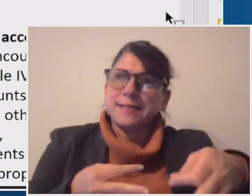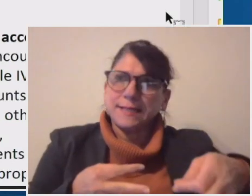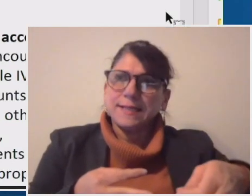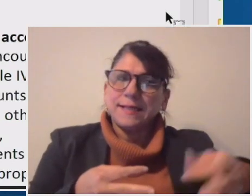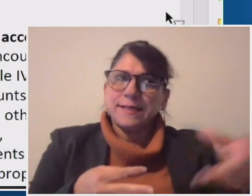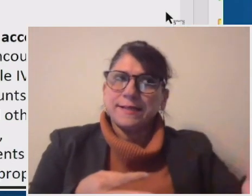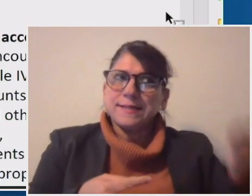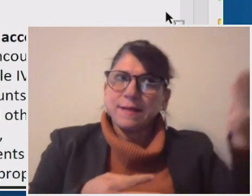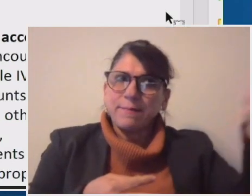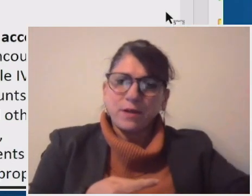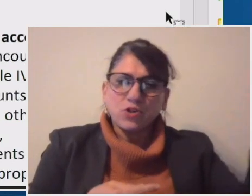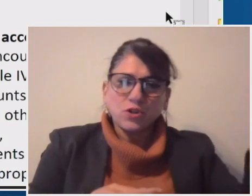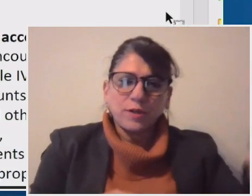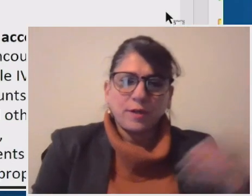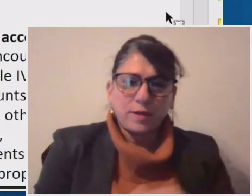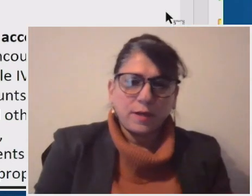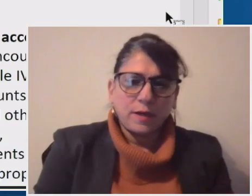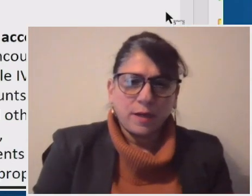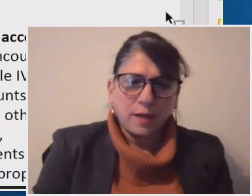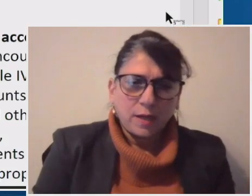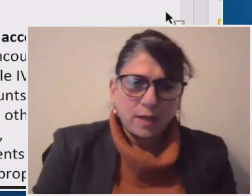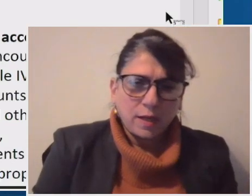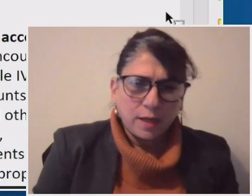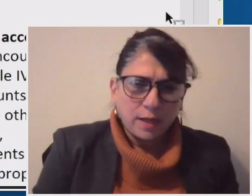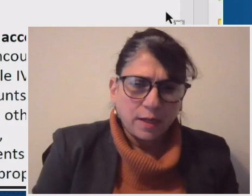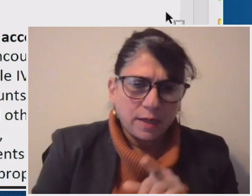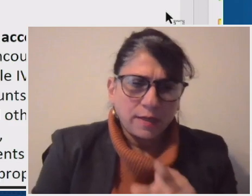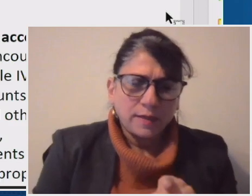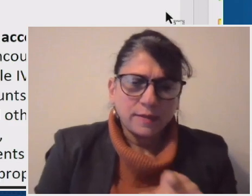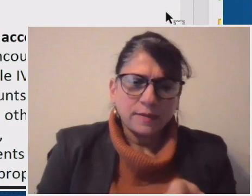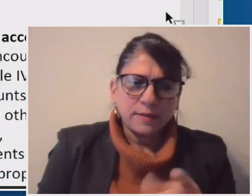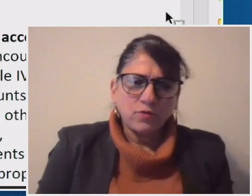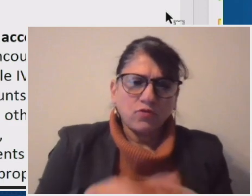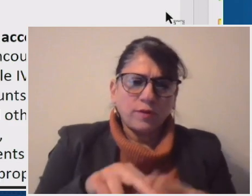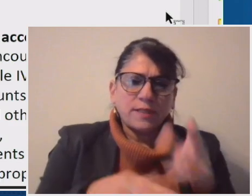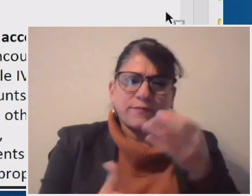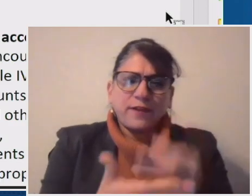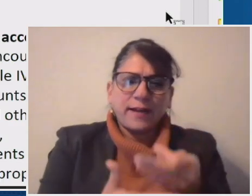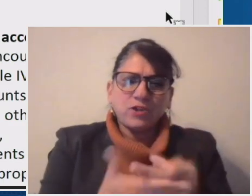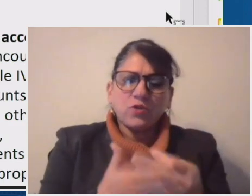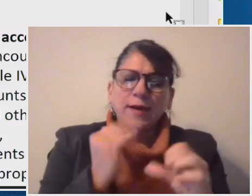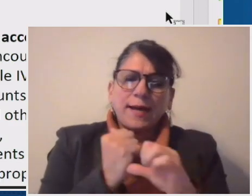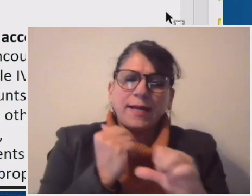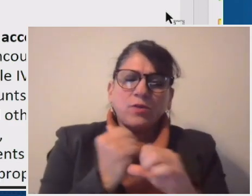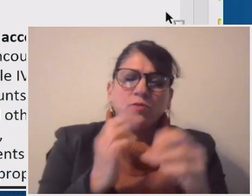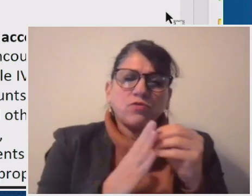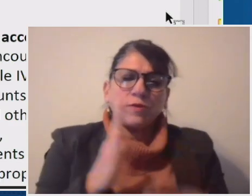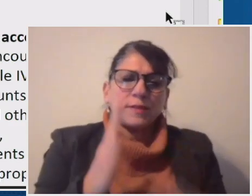students and taxpayers because of these delays. For those of you who may not be as familiar with the cash management